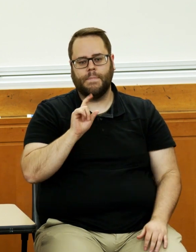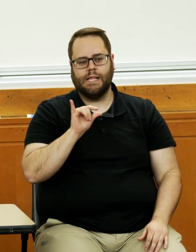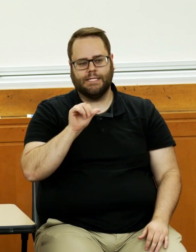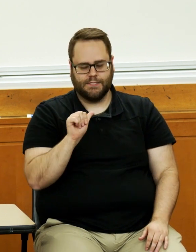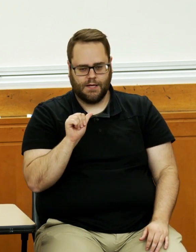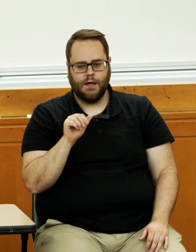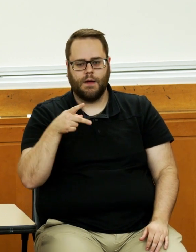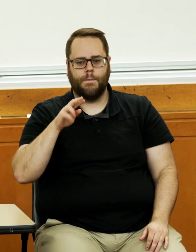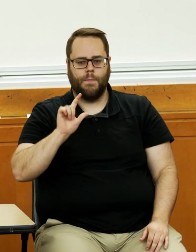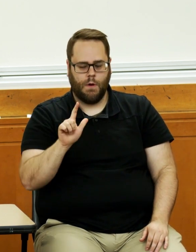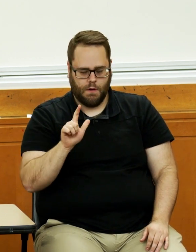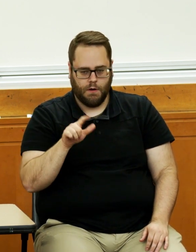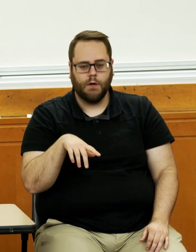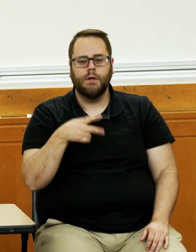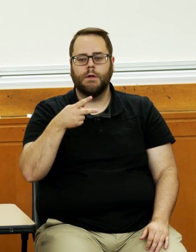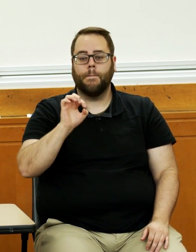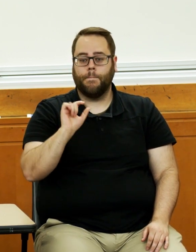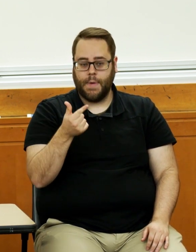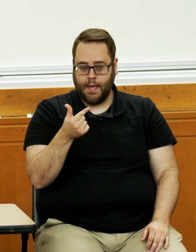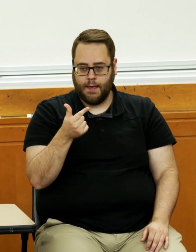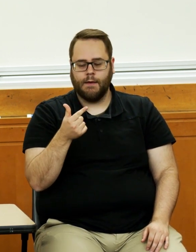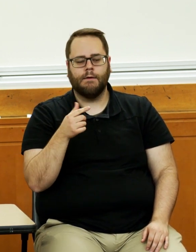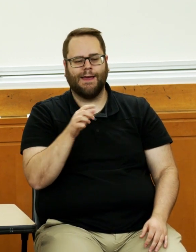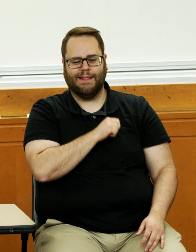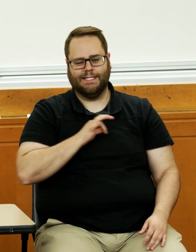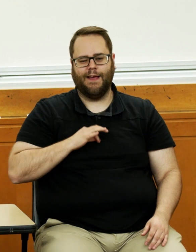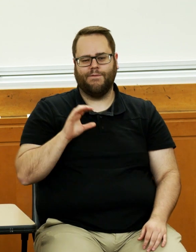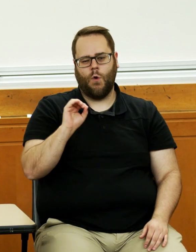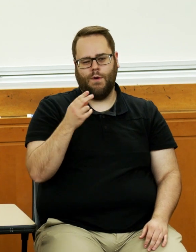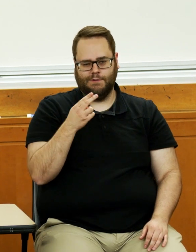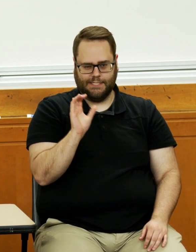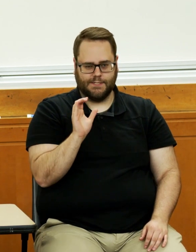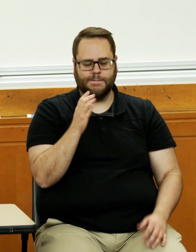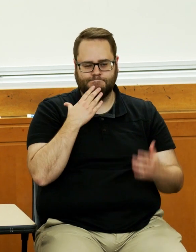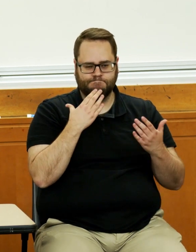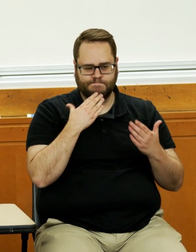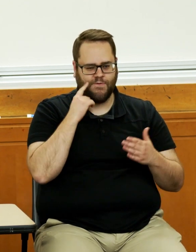Paul Peppis, Peg Gerhart, and the staff of the Oregon Humanities Center for their assistance